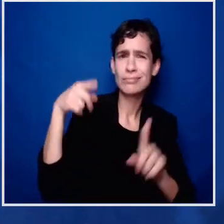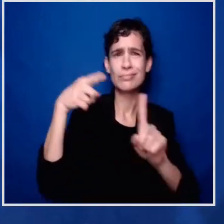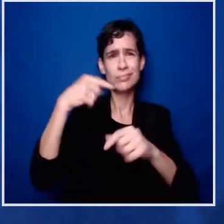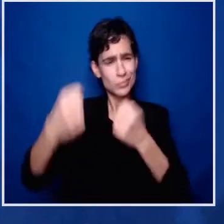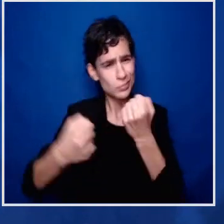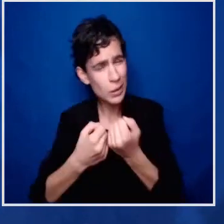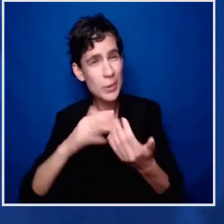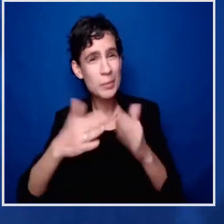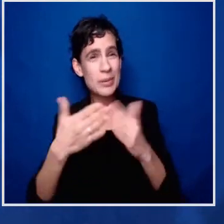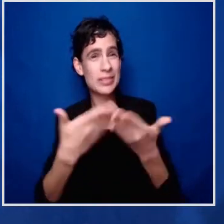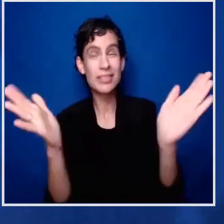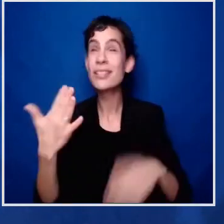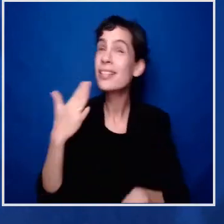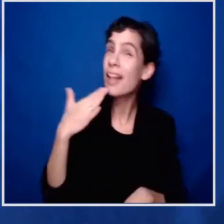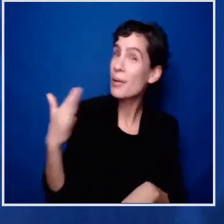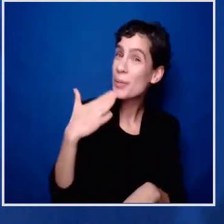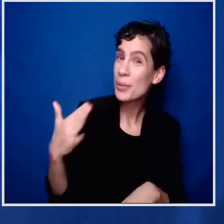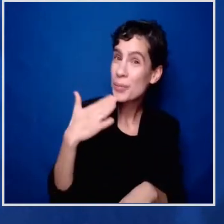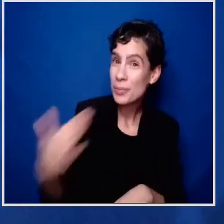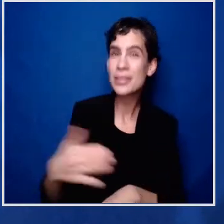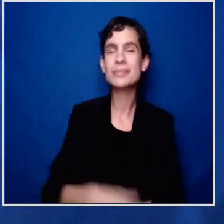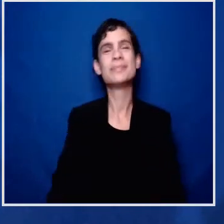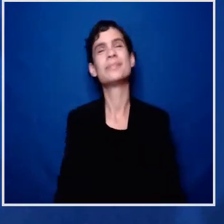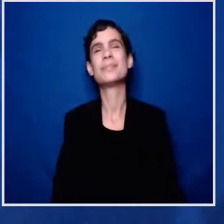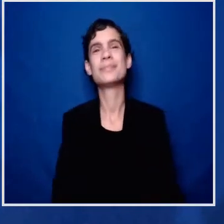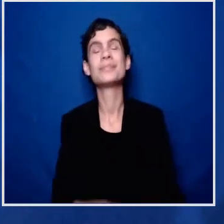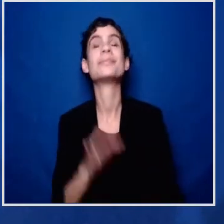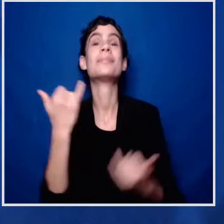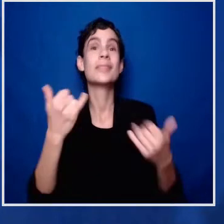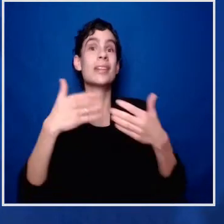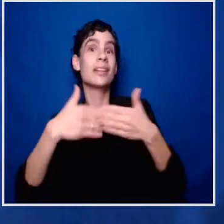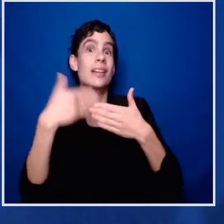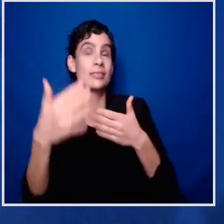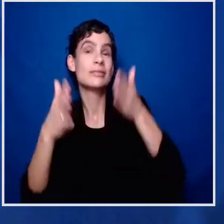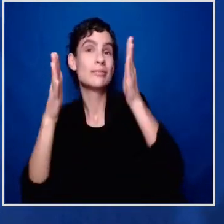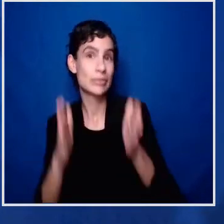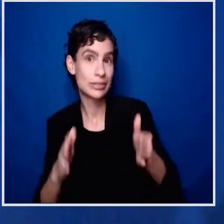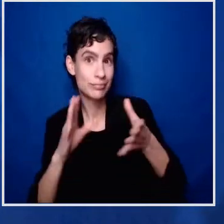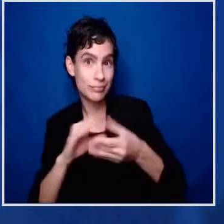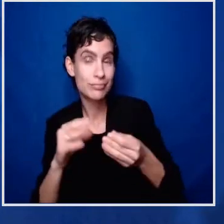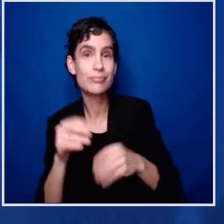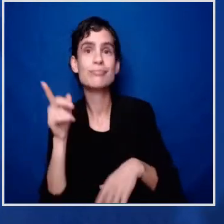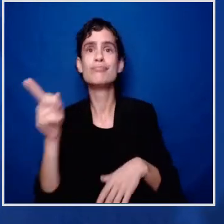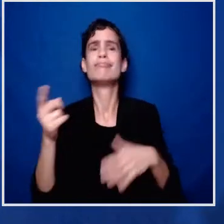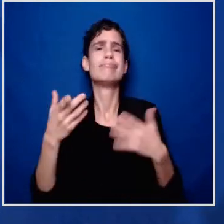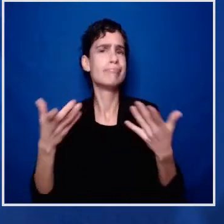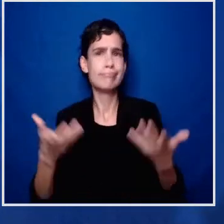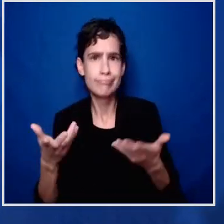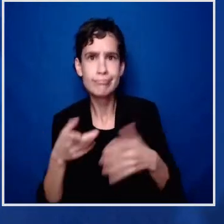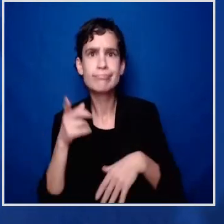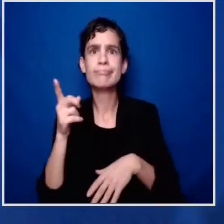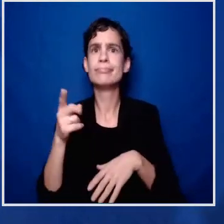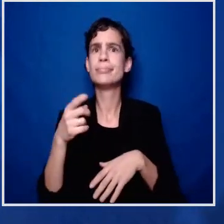COMMUNITY SERVICE.